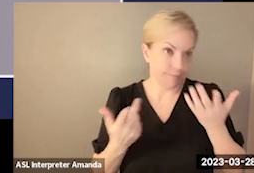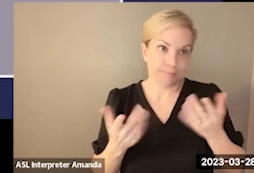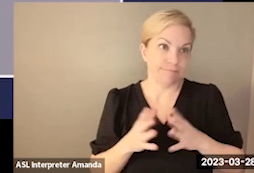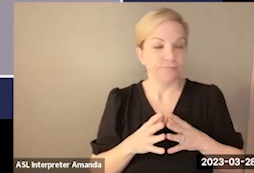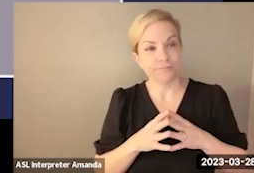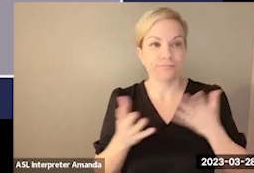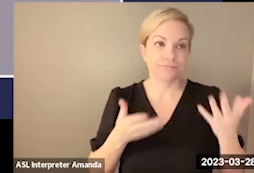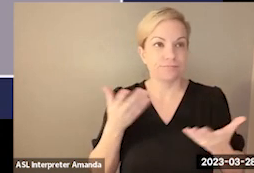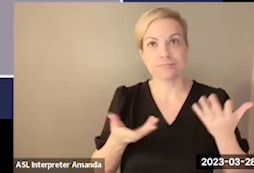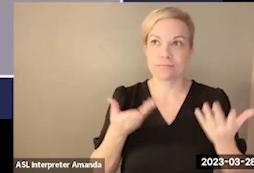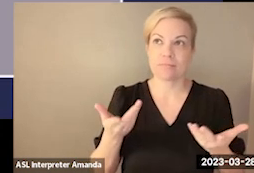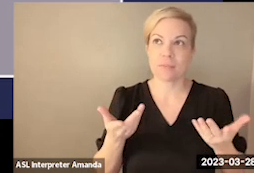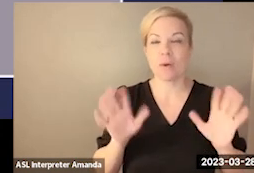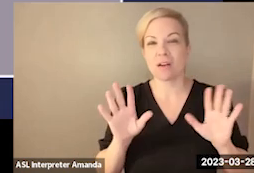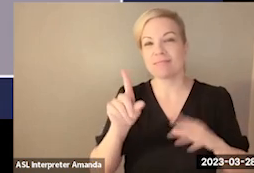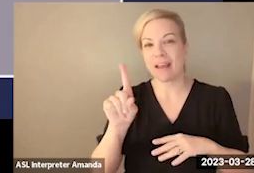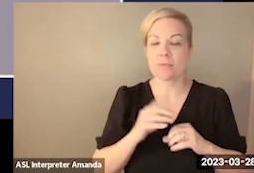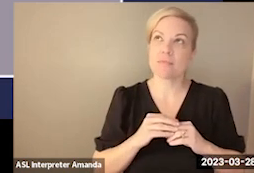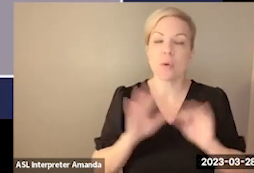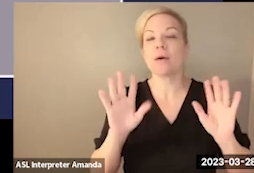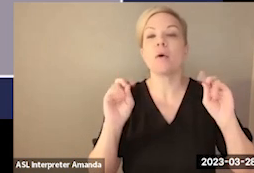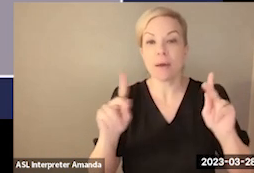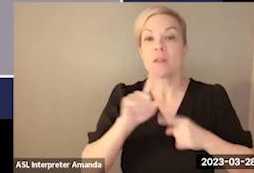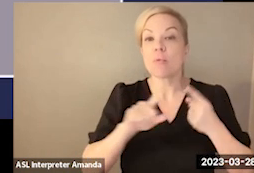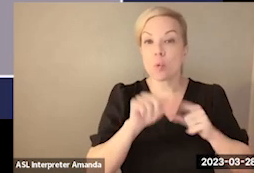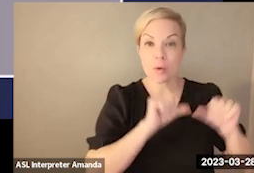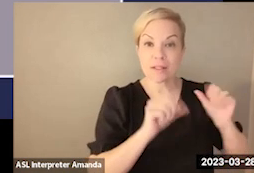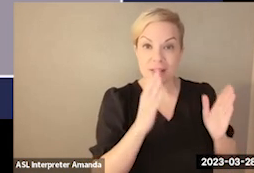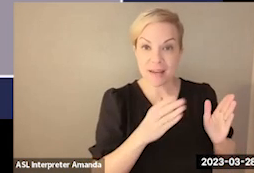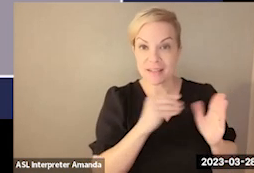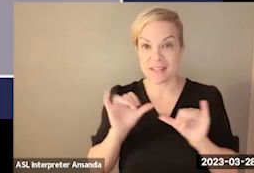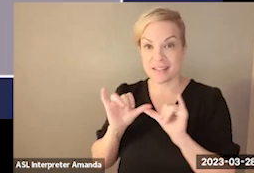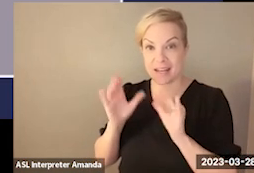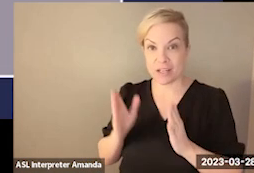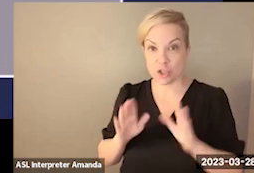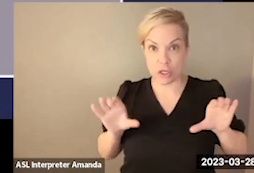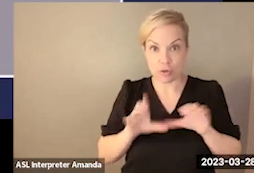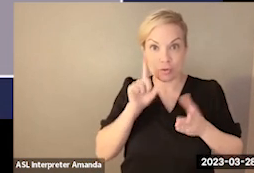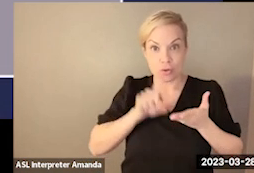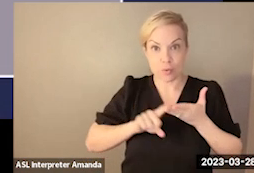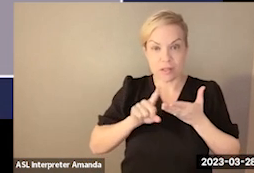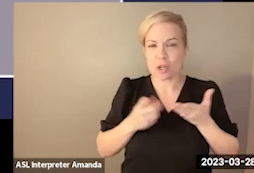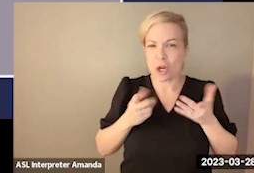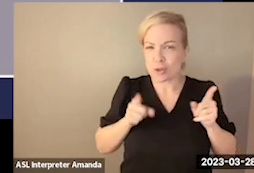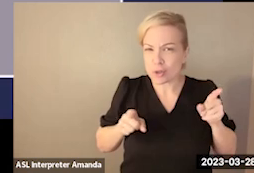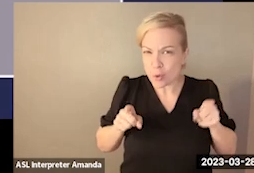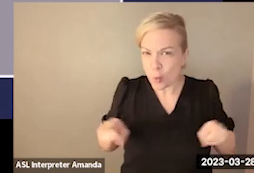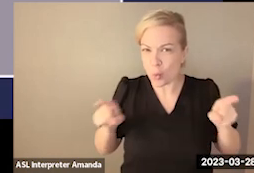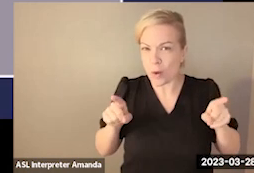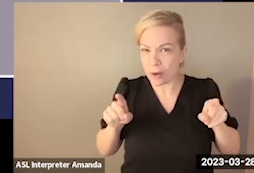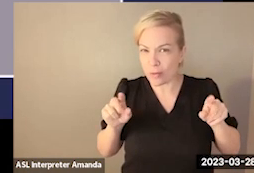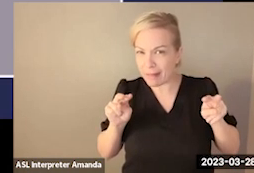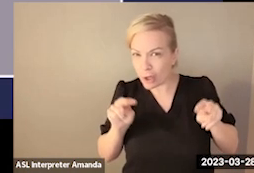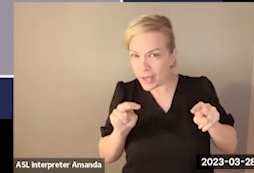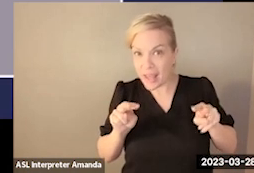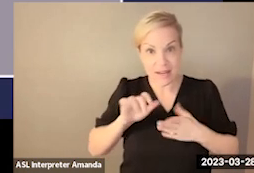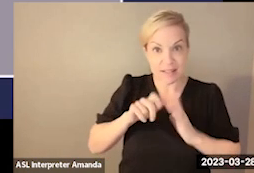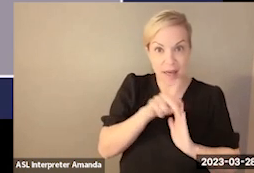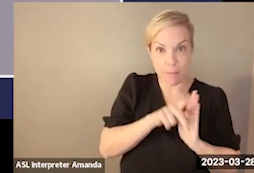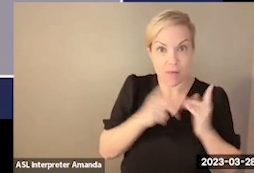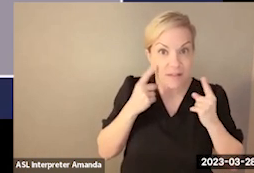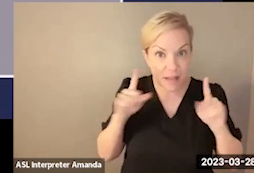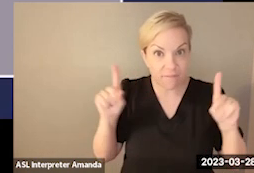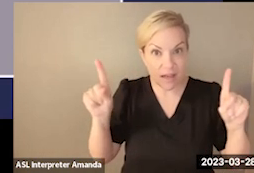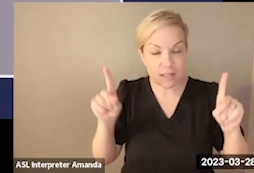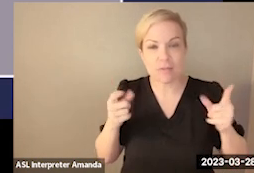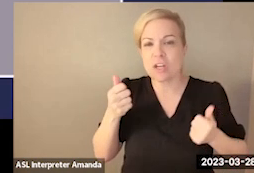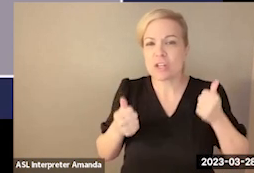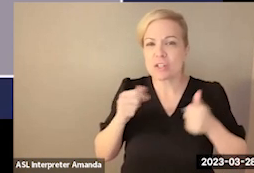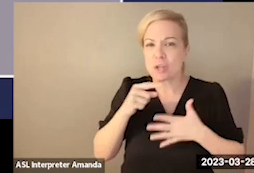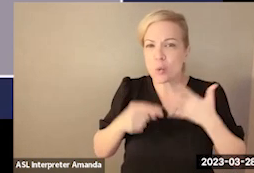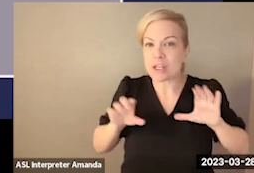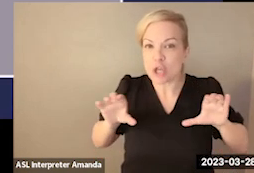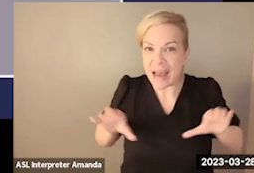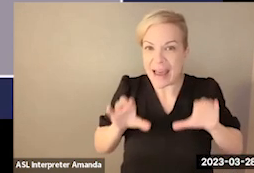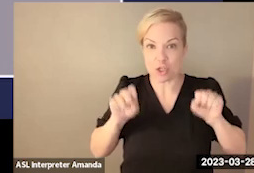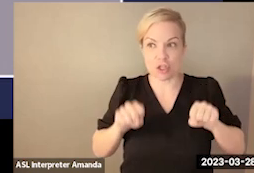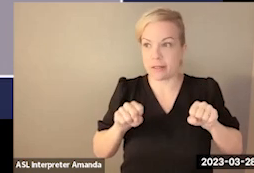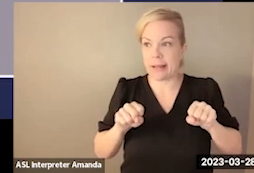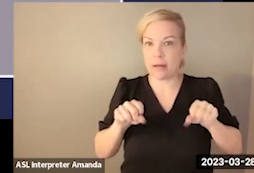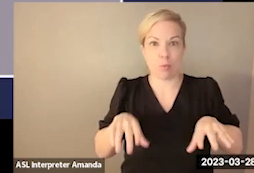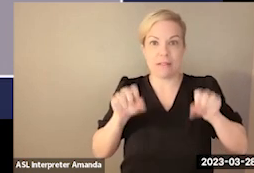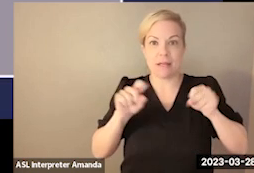Debbie Stine, Science & Technology Policy Academy: like. So like when, when when scientists engineers do research right, what they're really looking at is just how effective a policy is. So, what action can we take to say? Reduce greenhouse gas emissions.